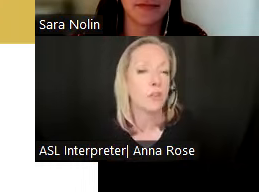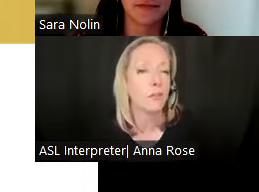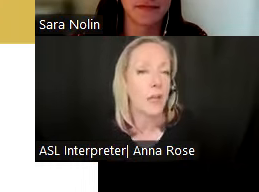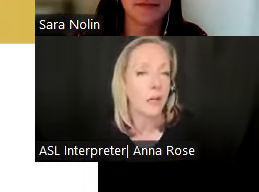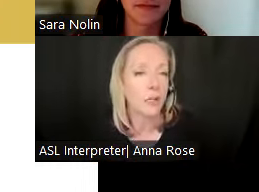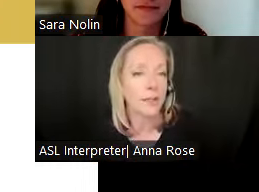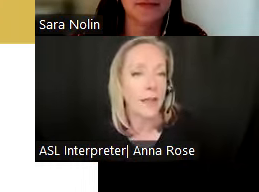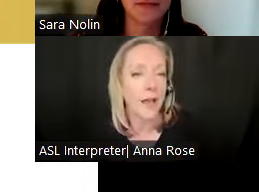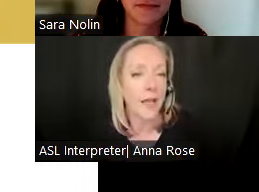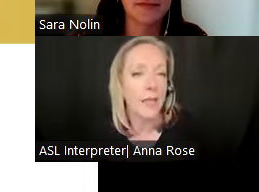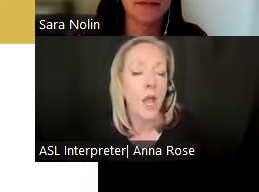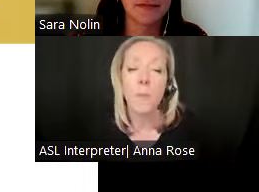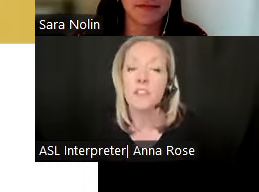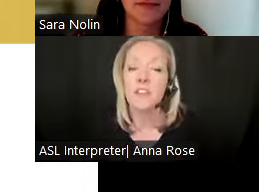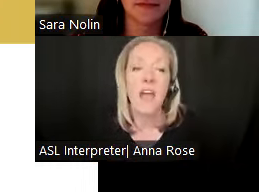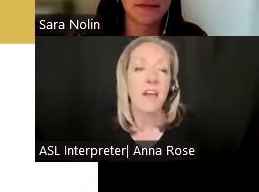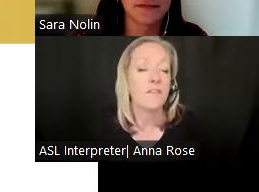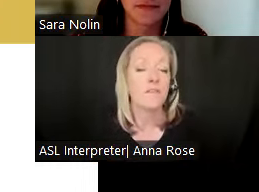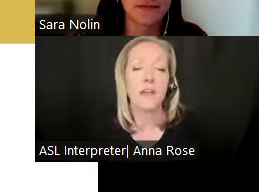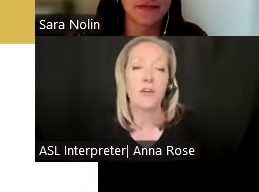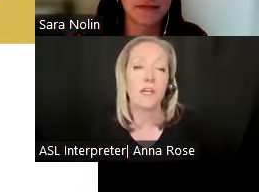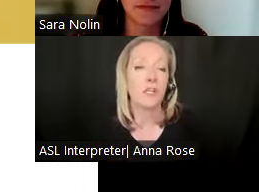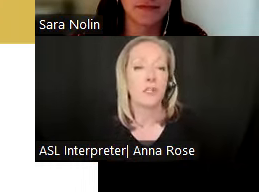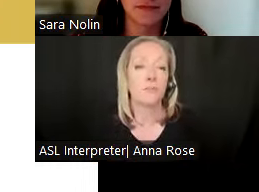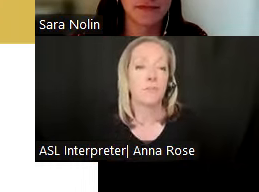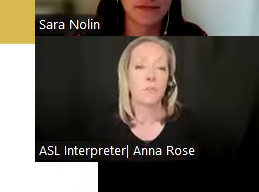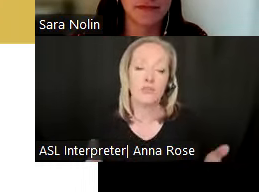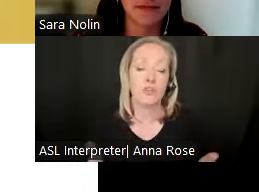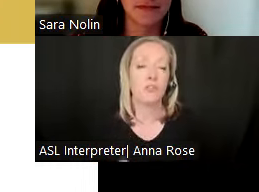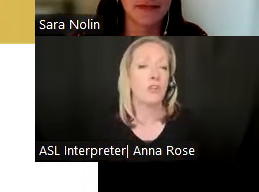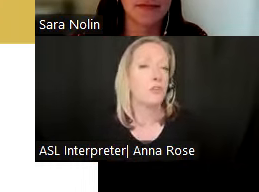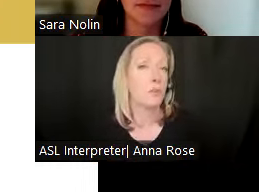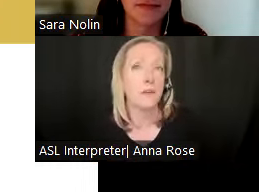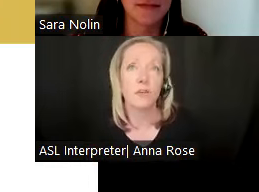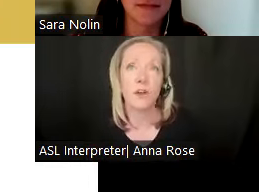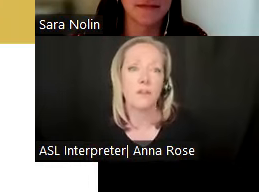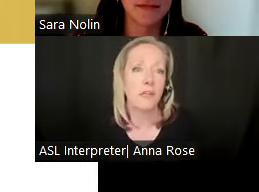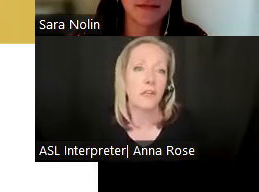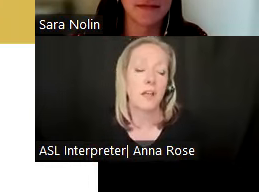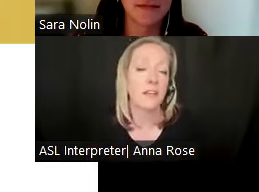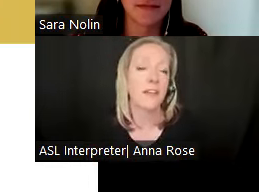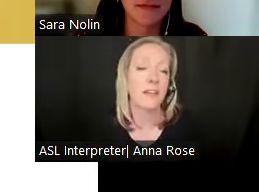our skills actually lie. But to have very just introductory or superficial conversation, I think